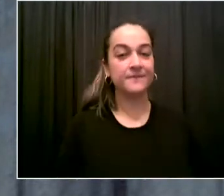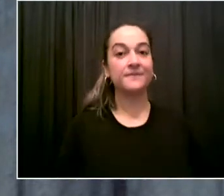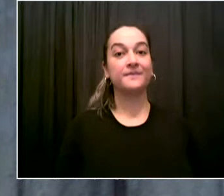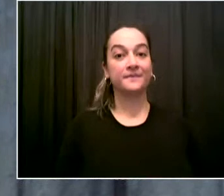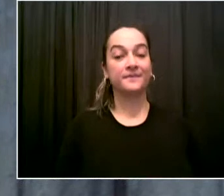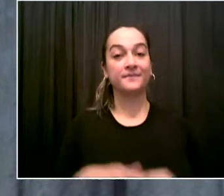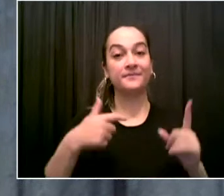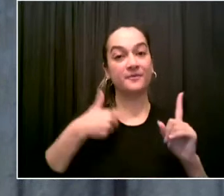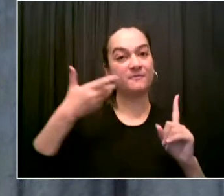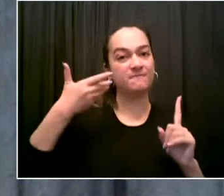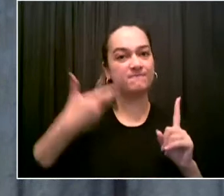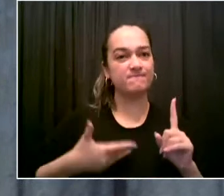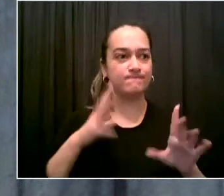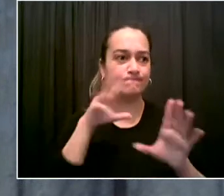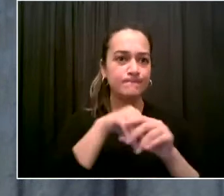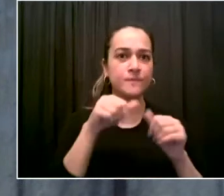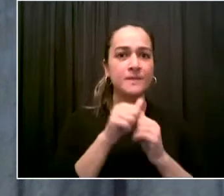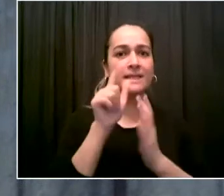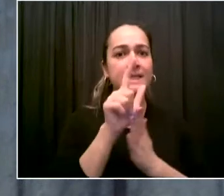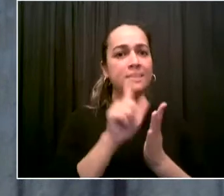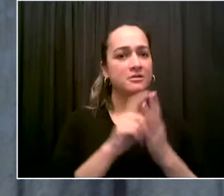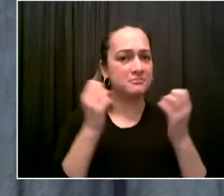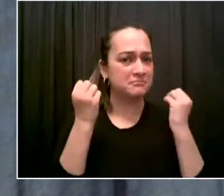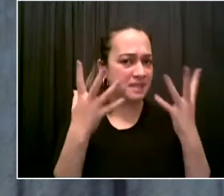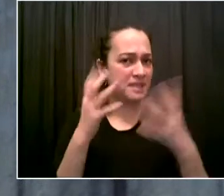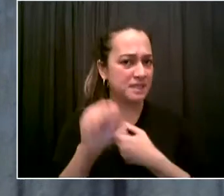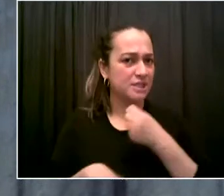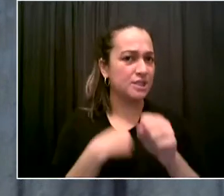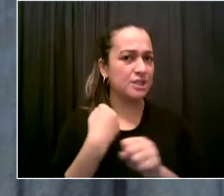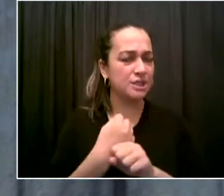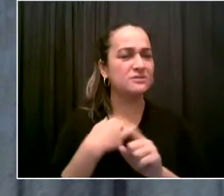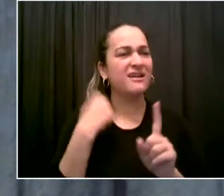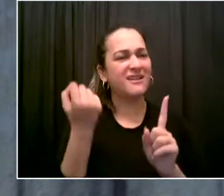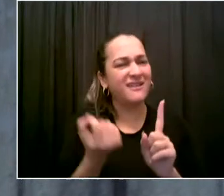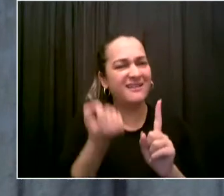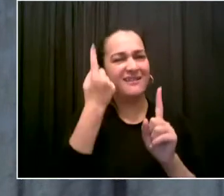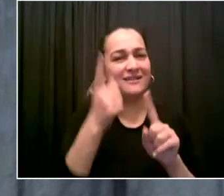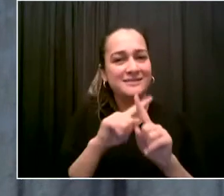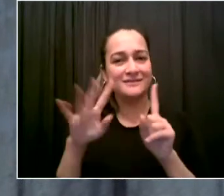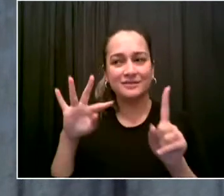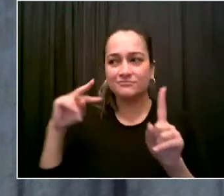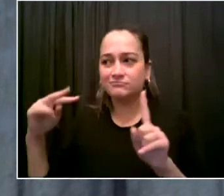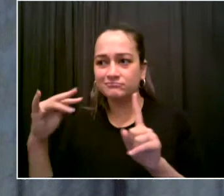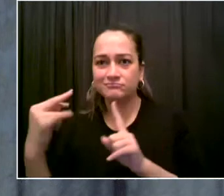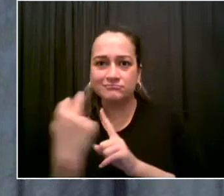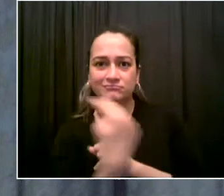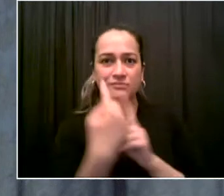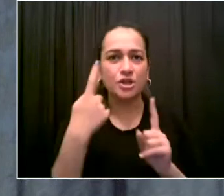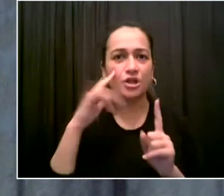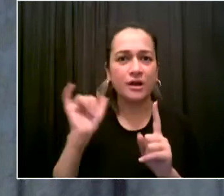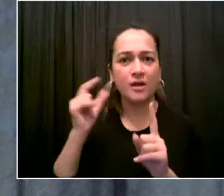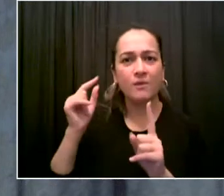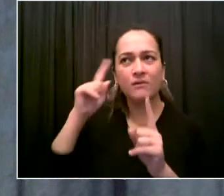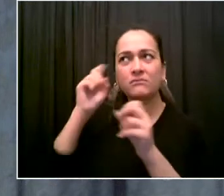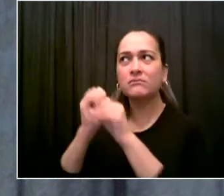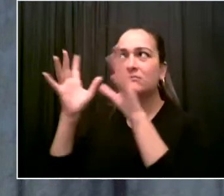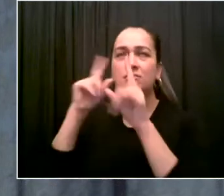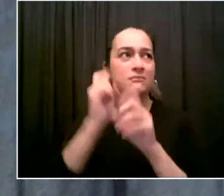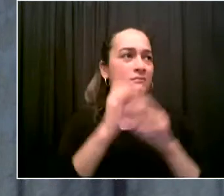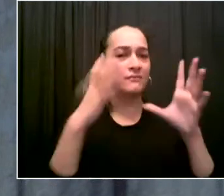OF US AS THE MAYOR SAID. I KNOW WH ATIT'S LIKE TO BE A LAWYER FOR THE ITCY ATEVERY LEVEL. EVERY DAY IS